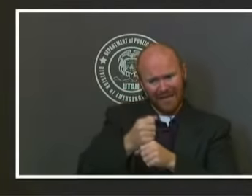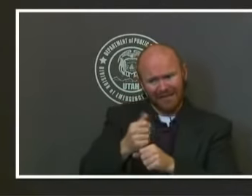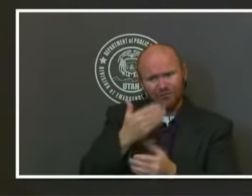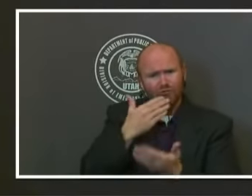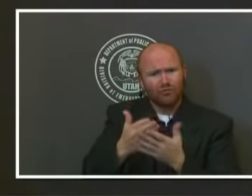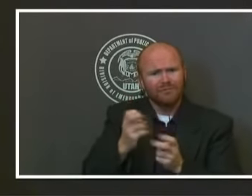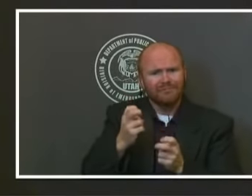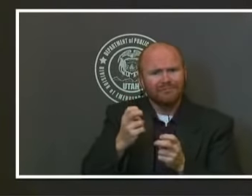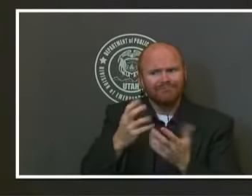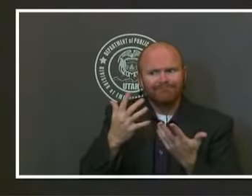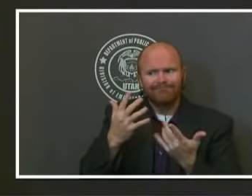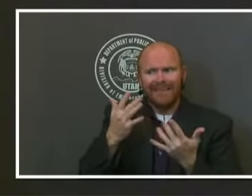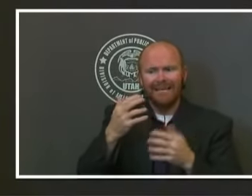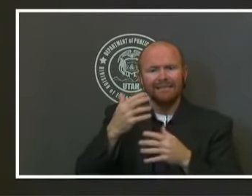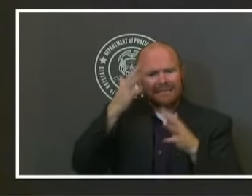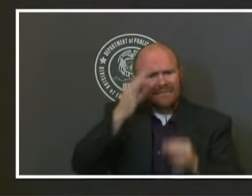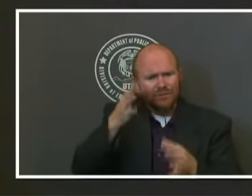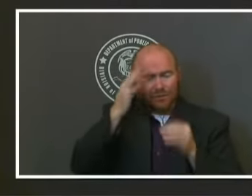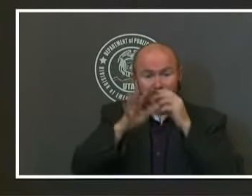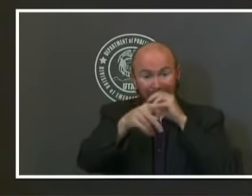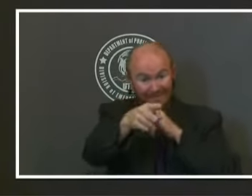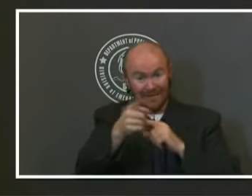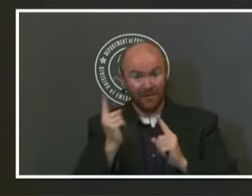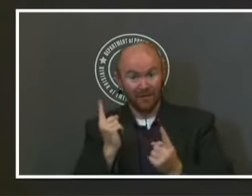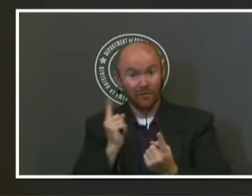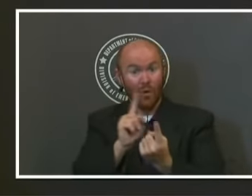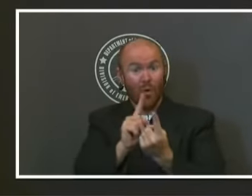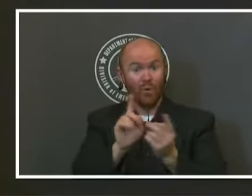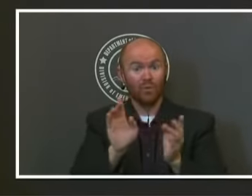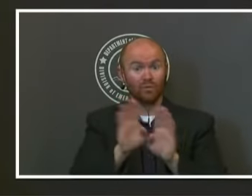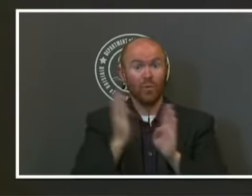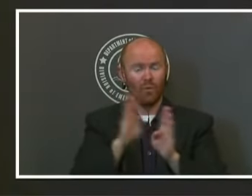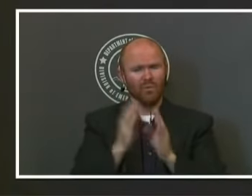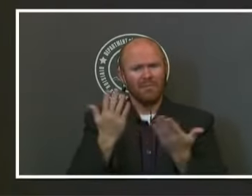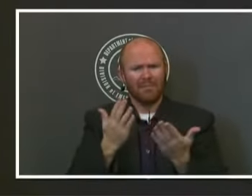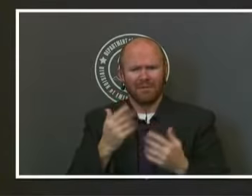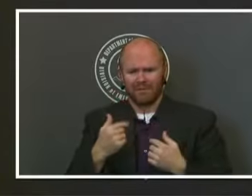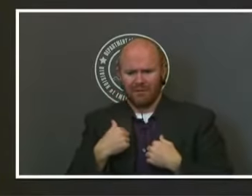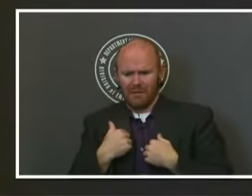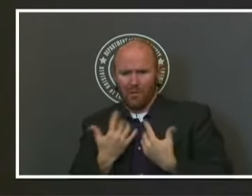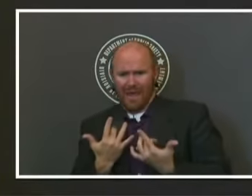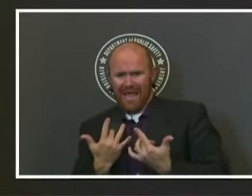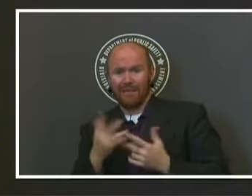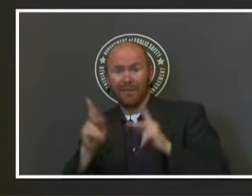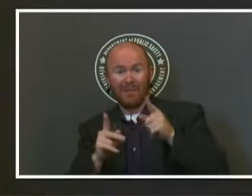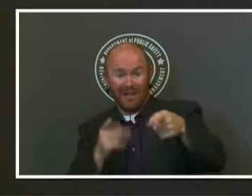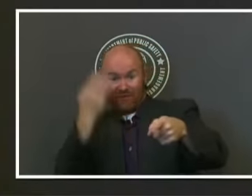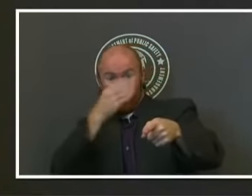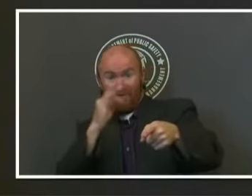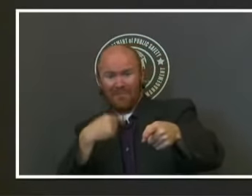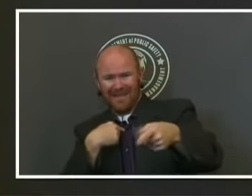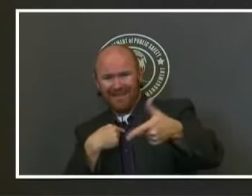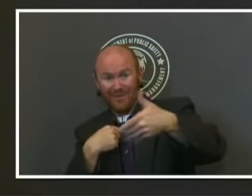door you know you're not going large groups and you wait for a group